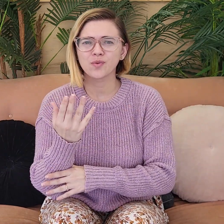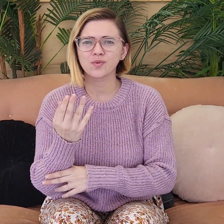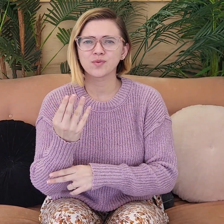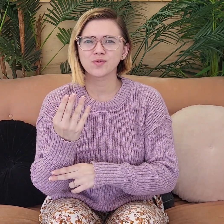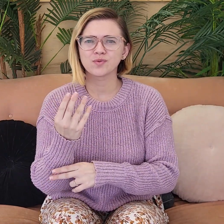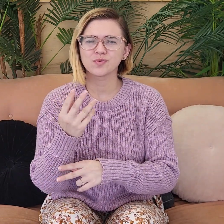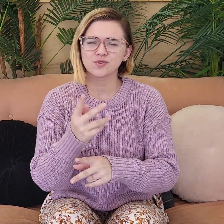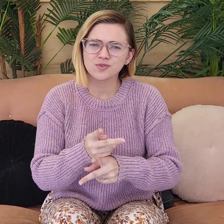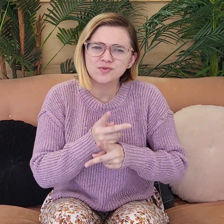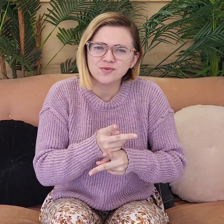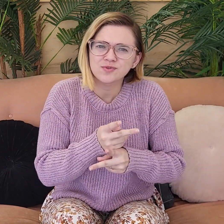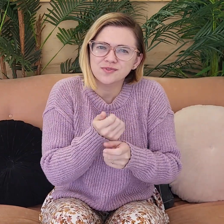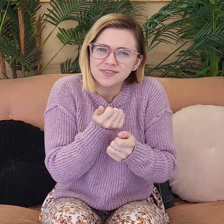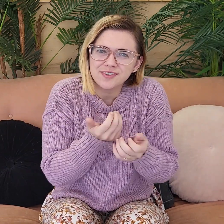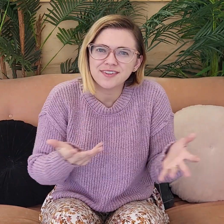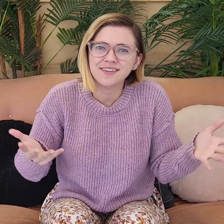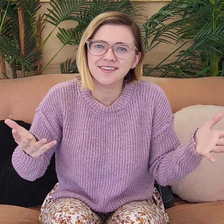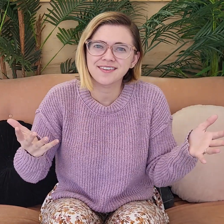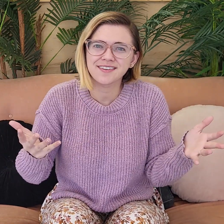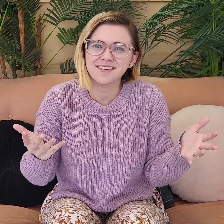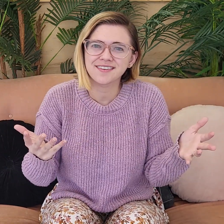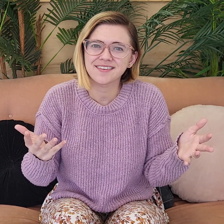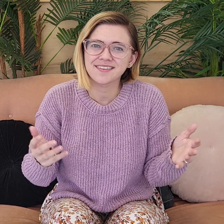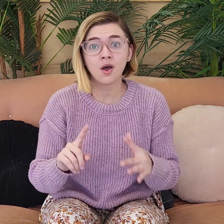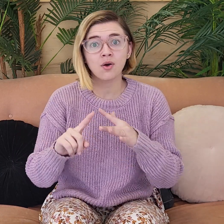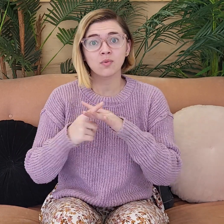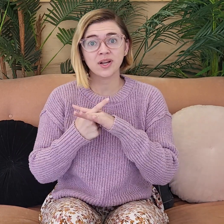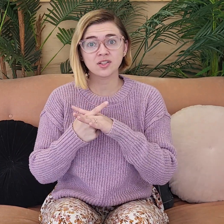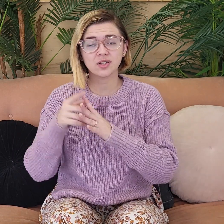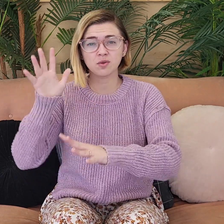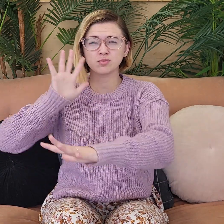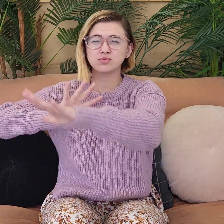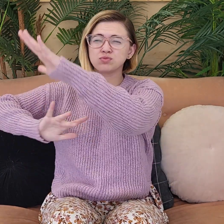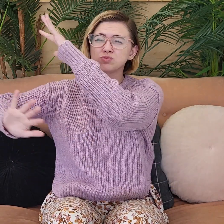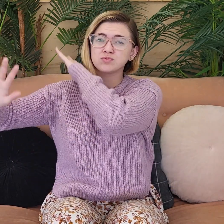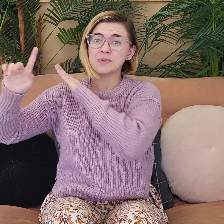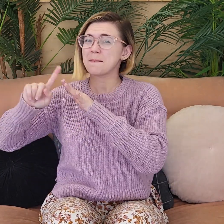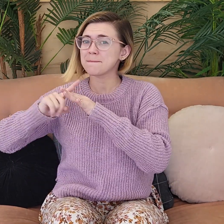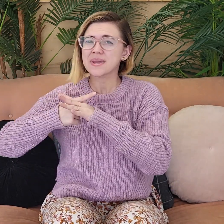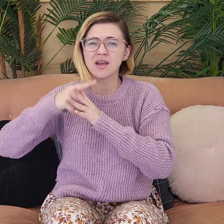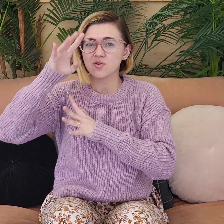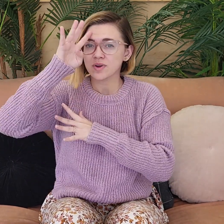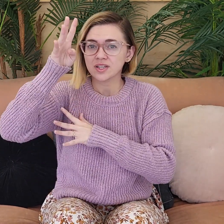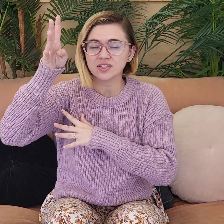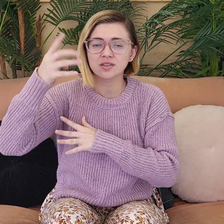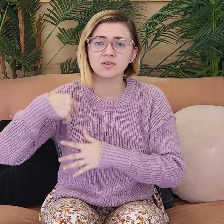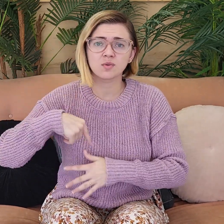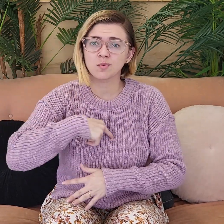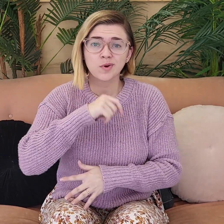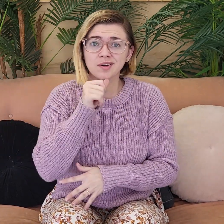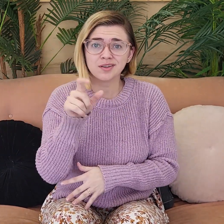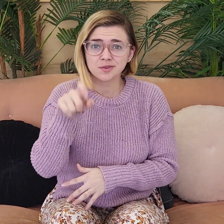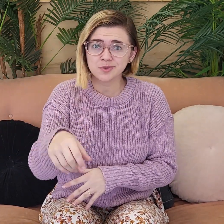grow, to take care of everything. In the beginning, way back when, at the